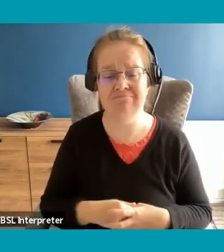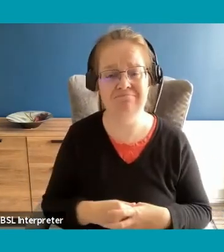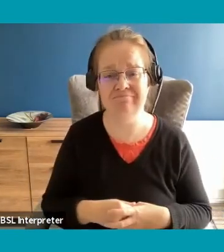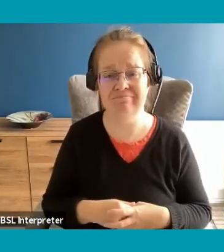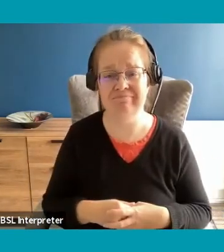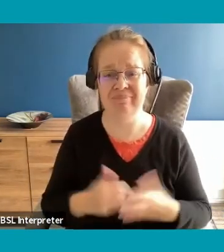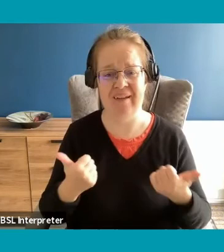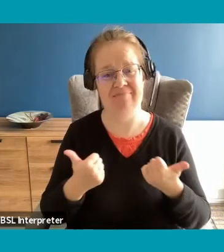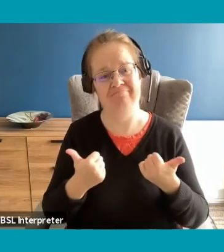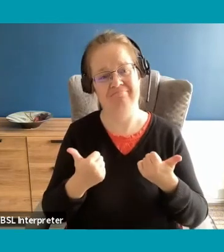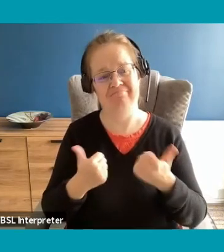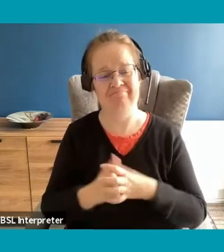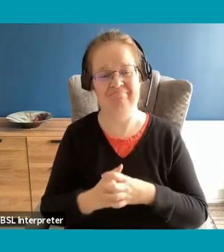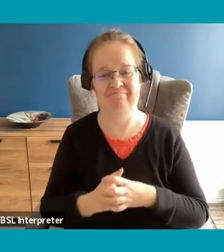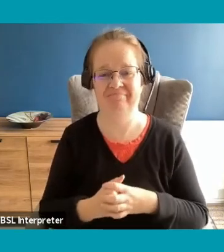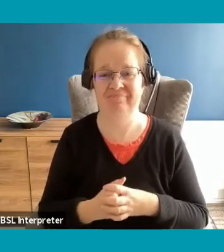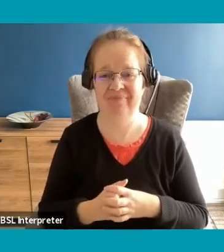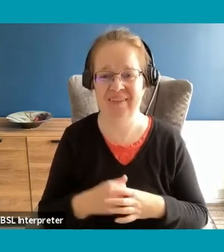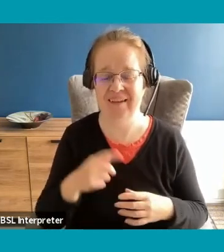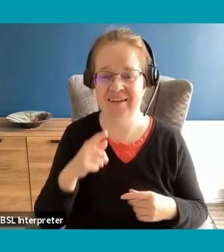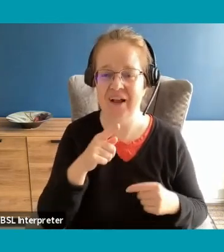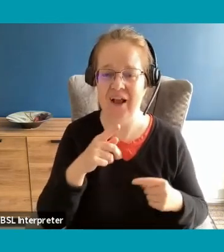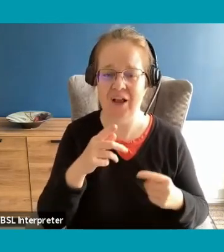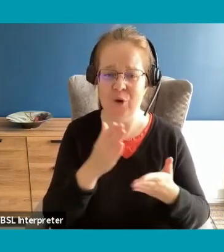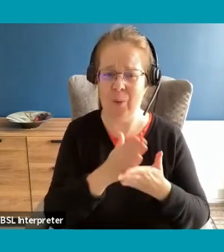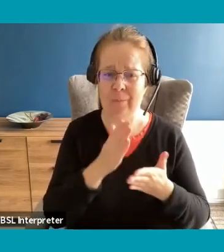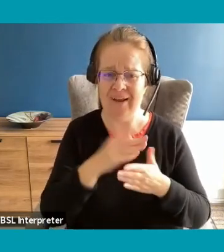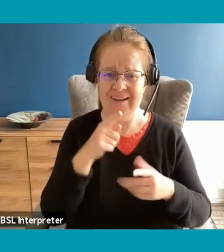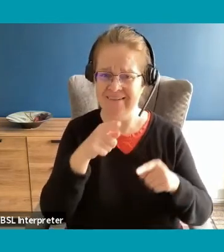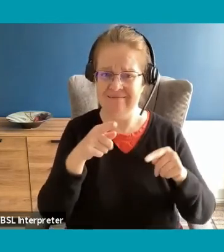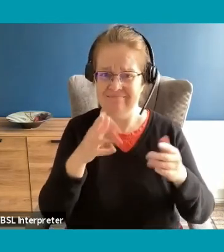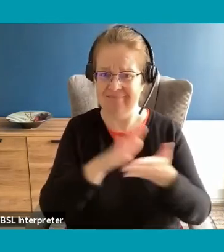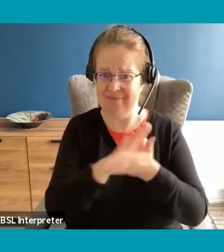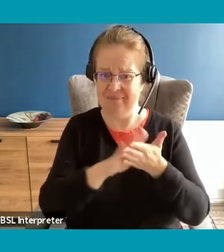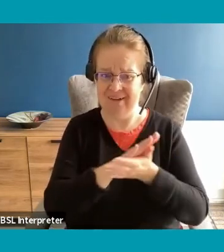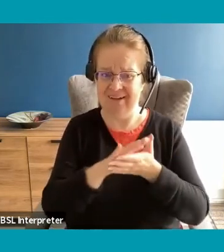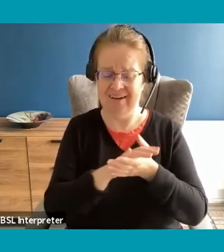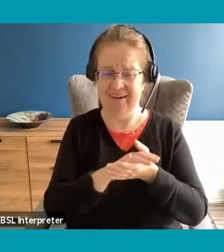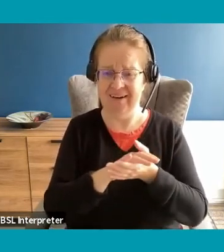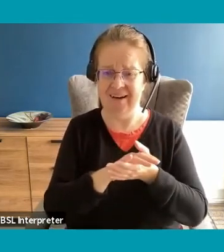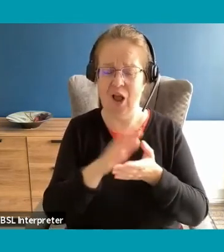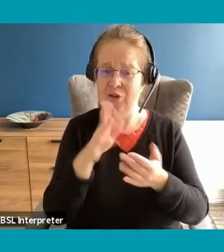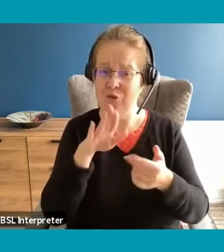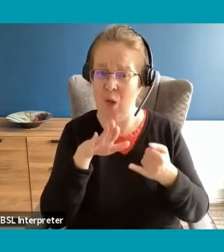you're busting myths all over the place really? Uhm one last question, right?